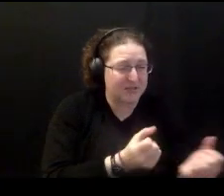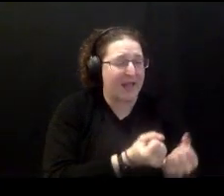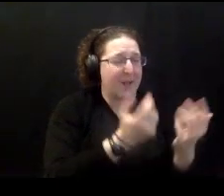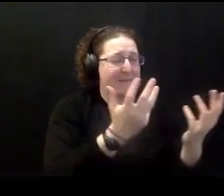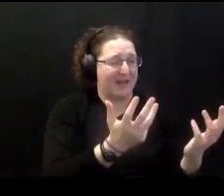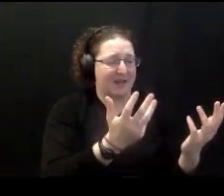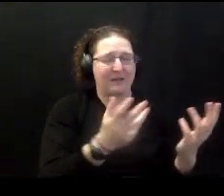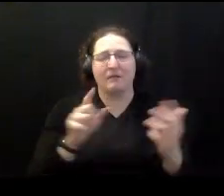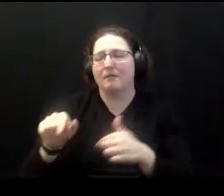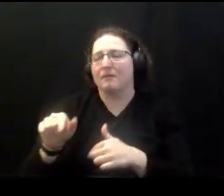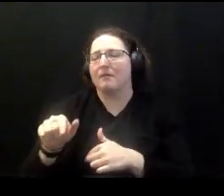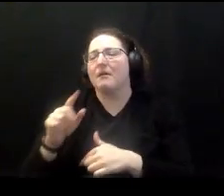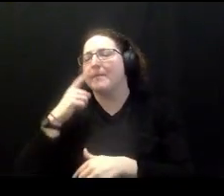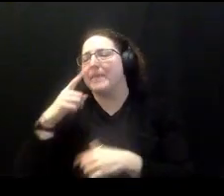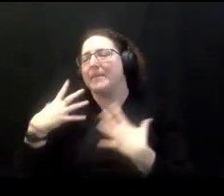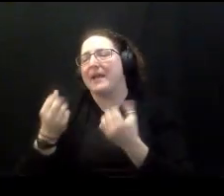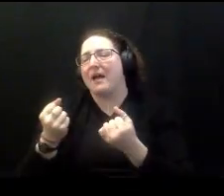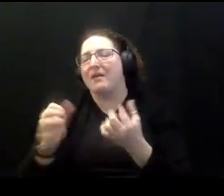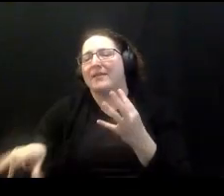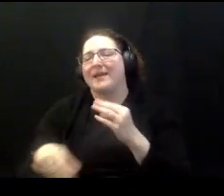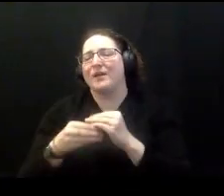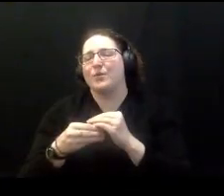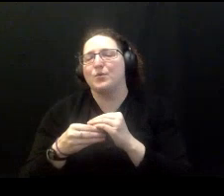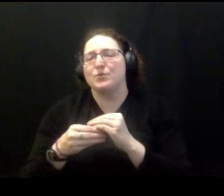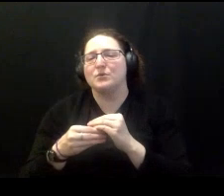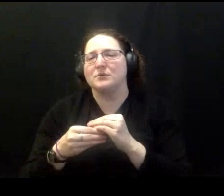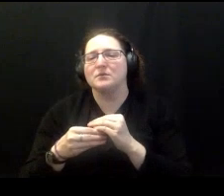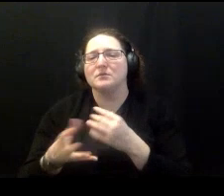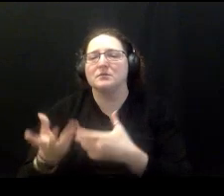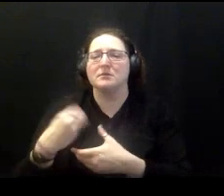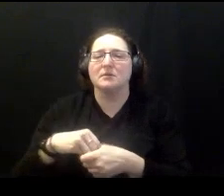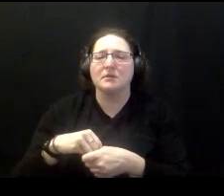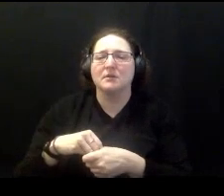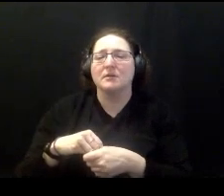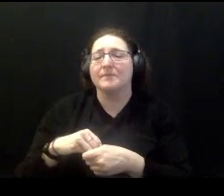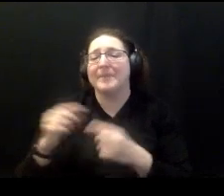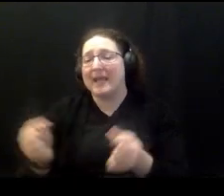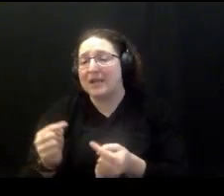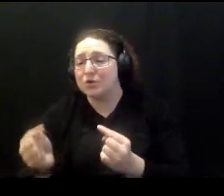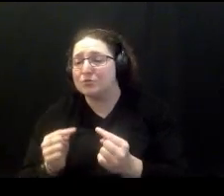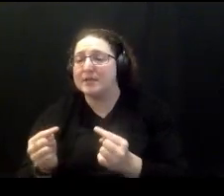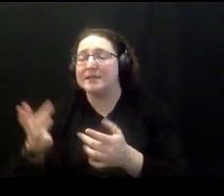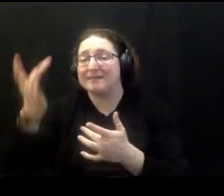assessment could also consider increased injuries or illnesses within a population, damage to the